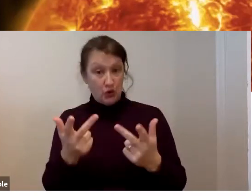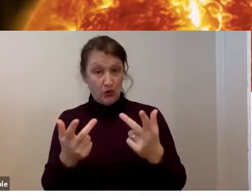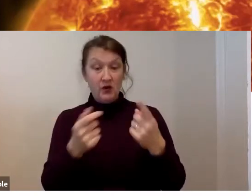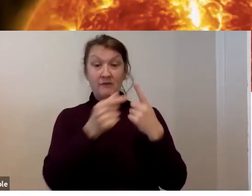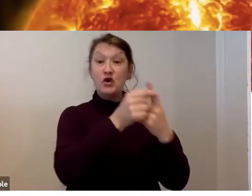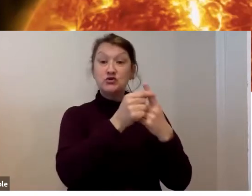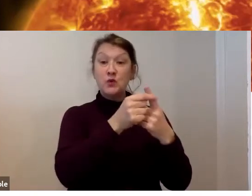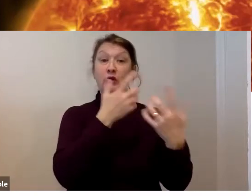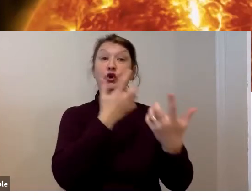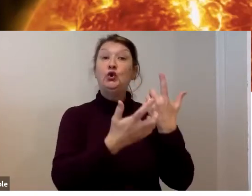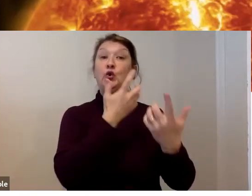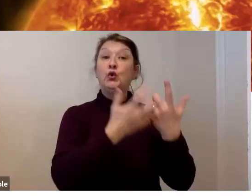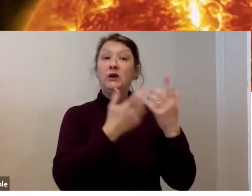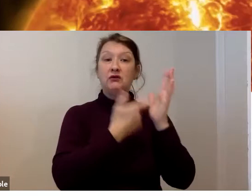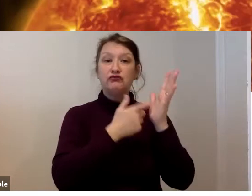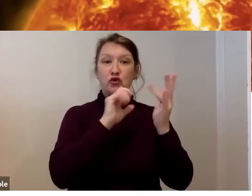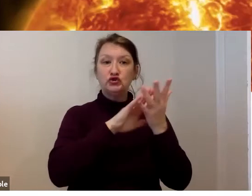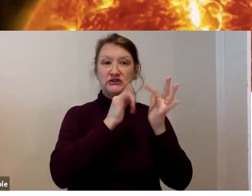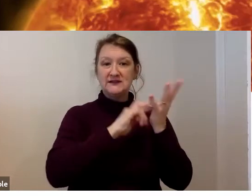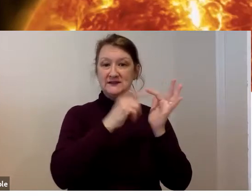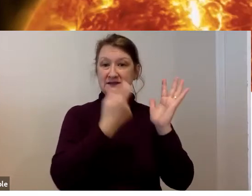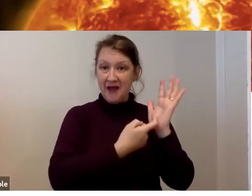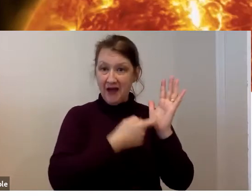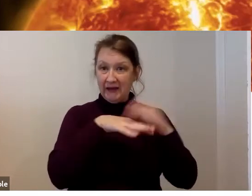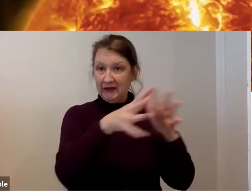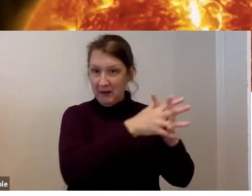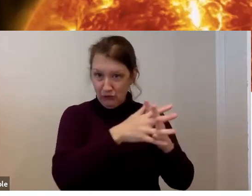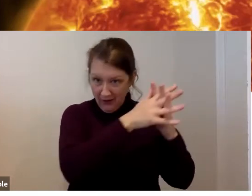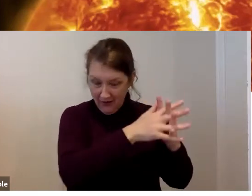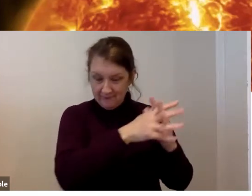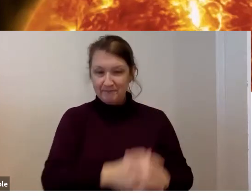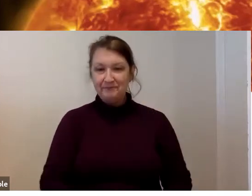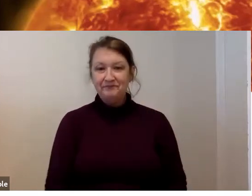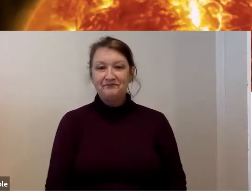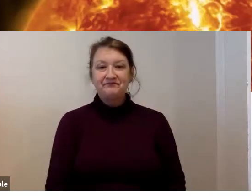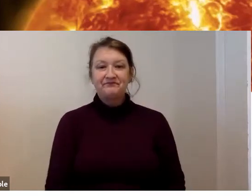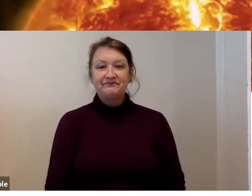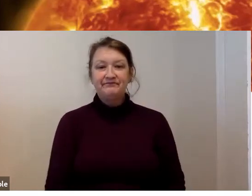Rochester in the United States, they have a GIF.